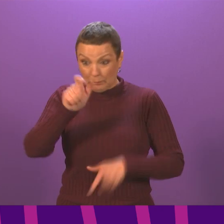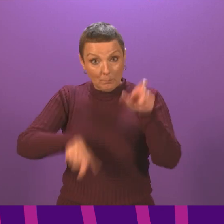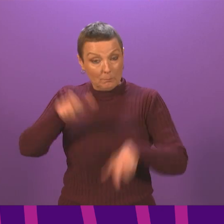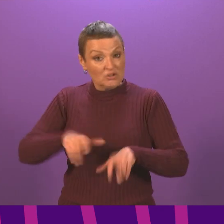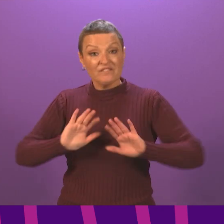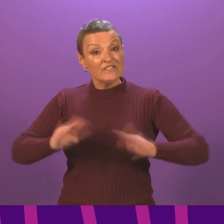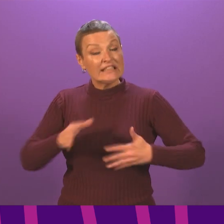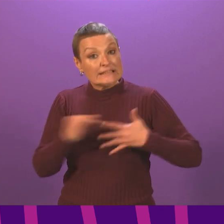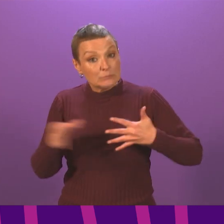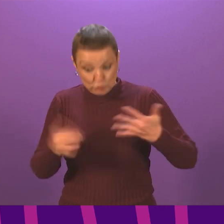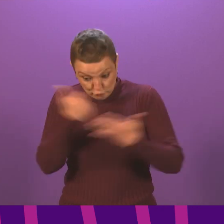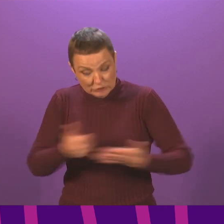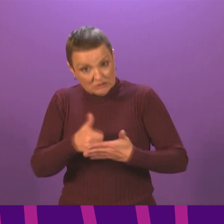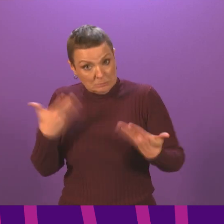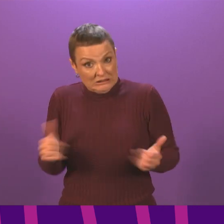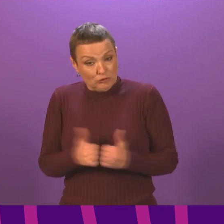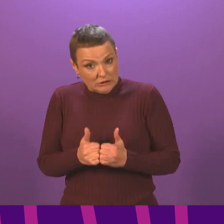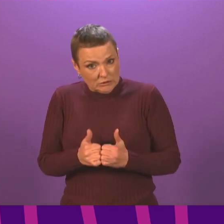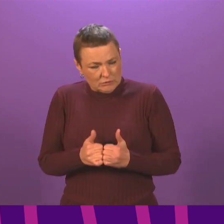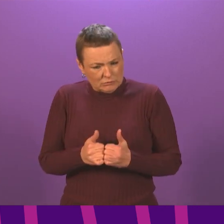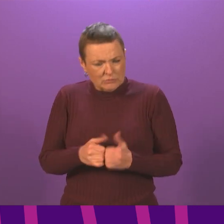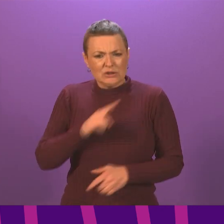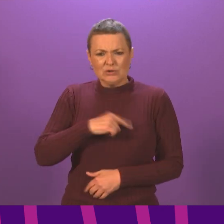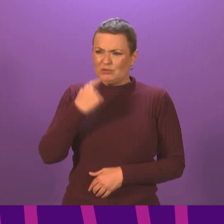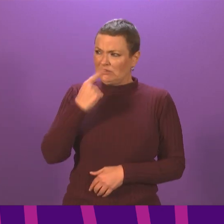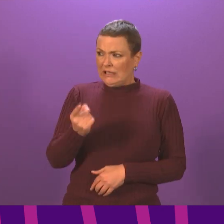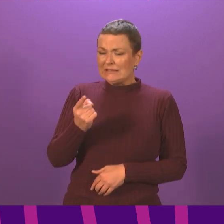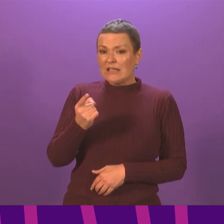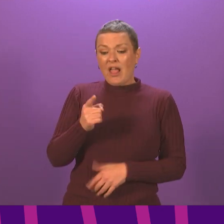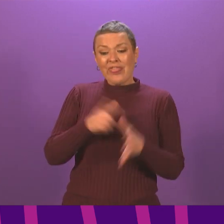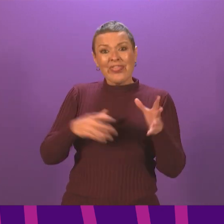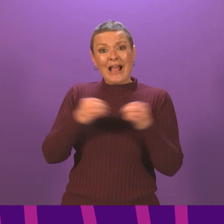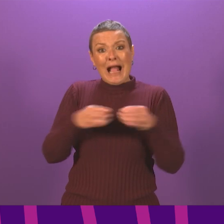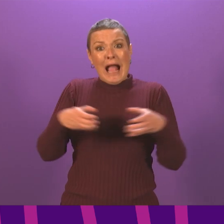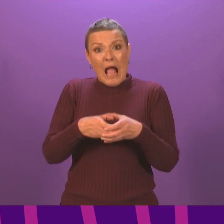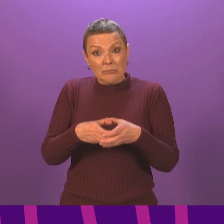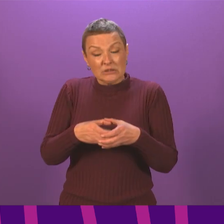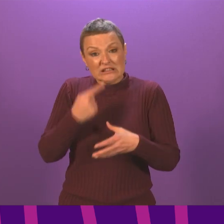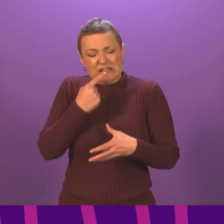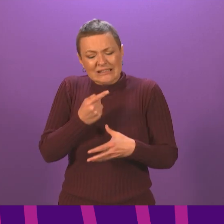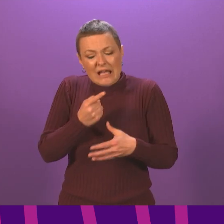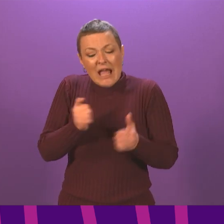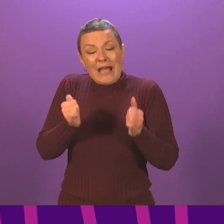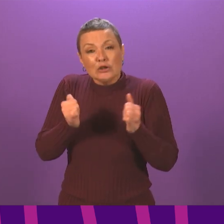and, in her statement today, the cabinet secretary made a tentative commitment to trials in January.